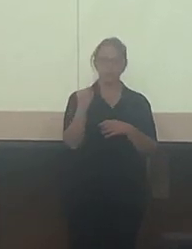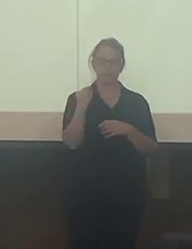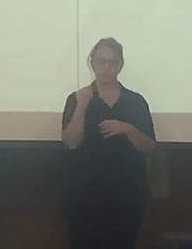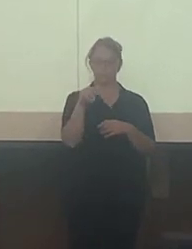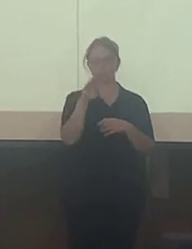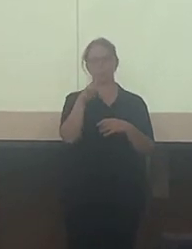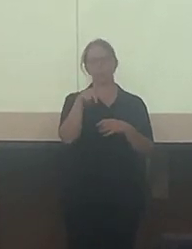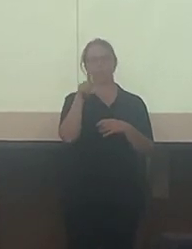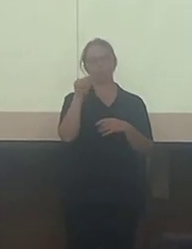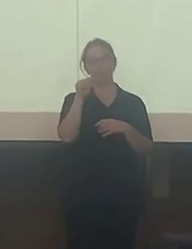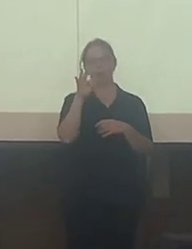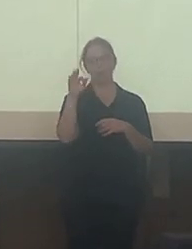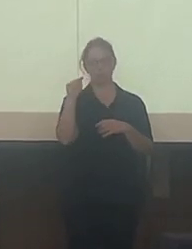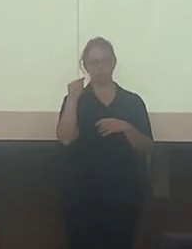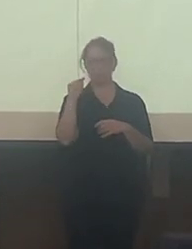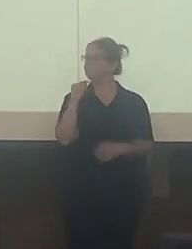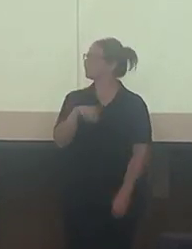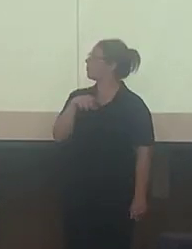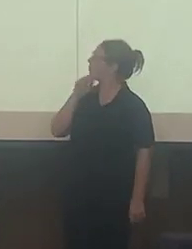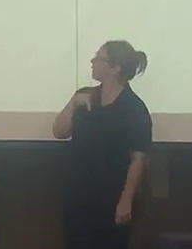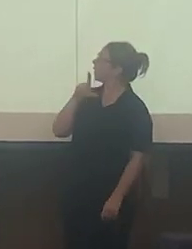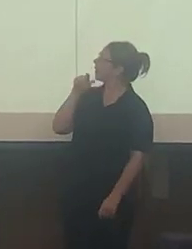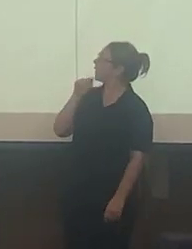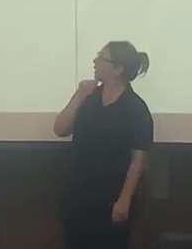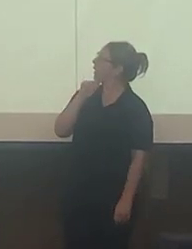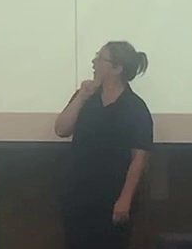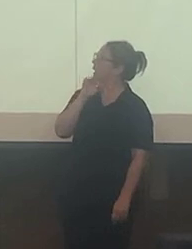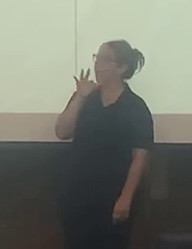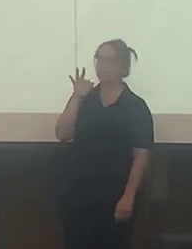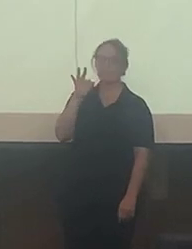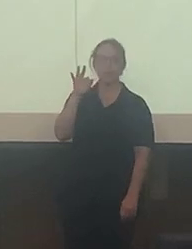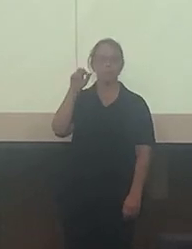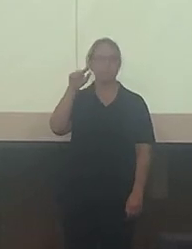basically this is the start to the real story of your child this is where they lay it all out